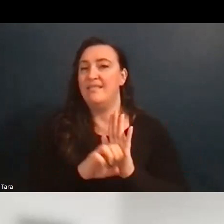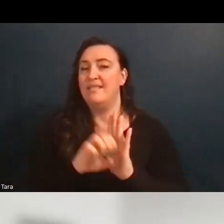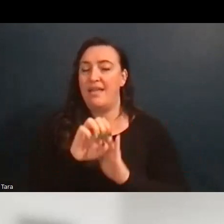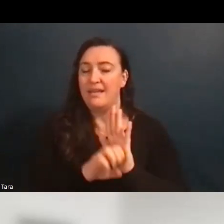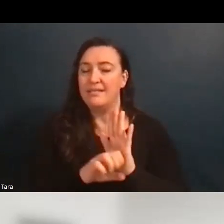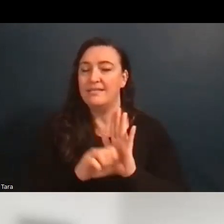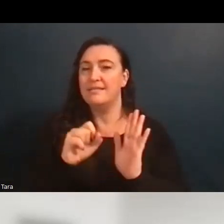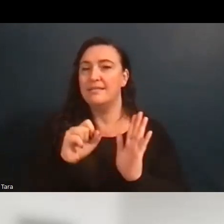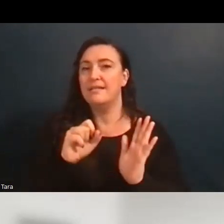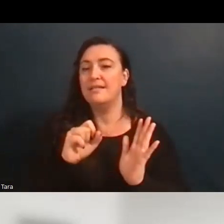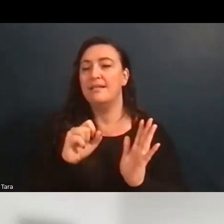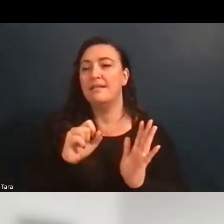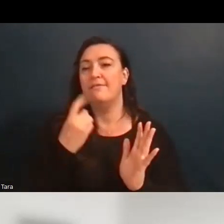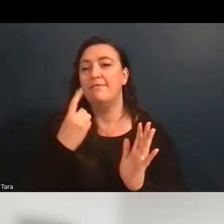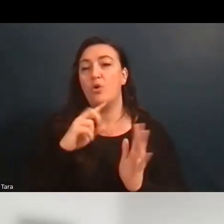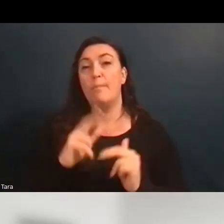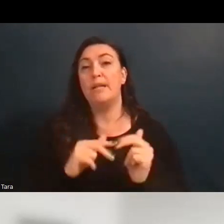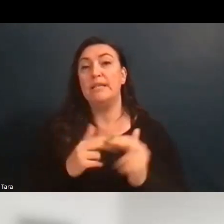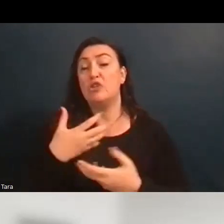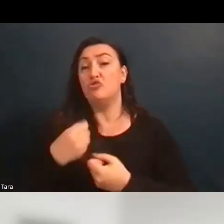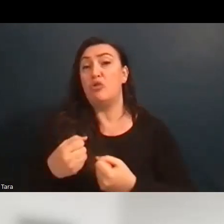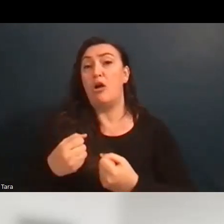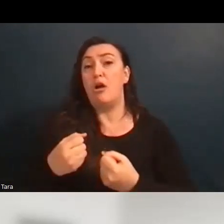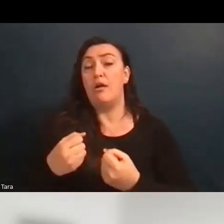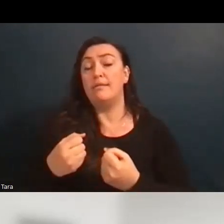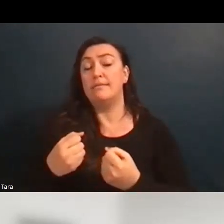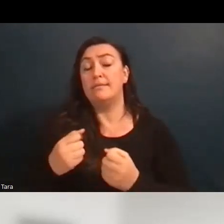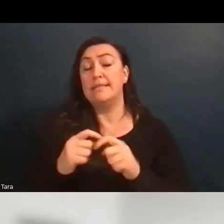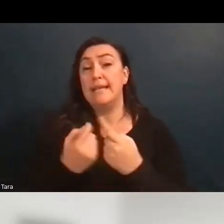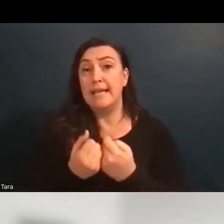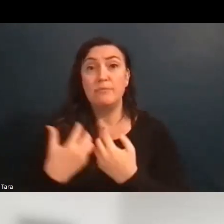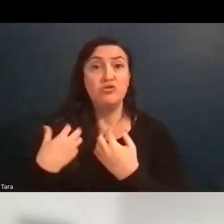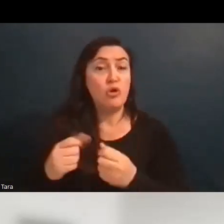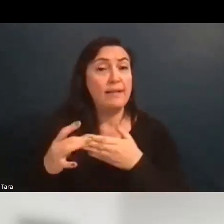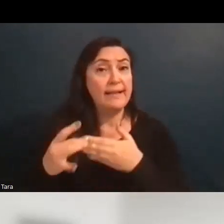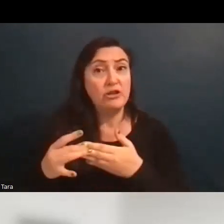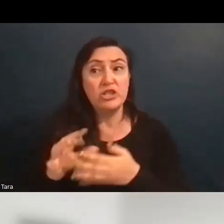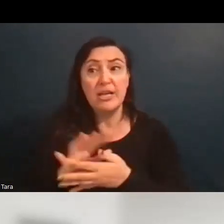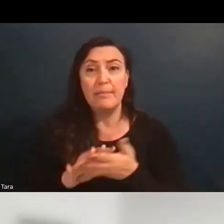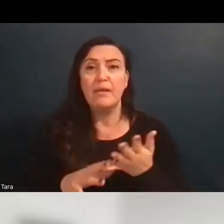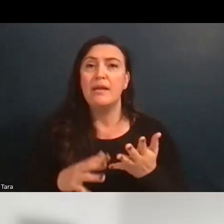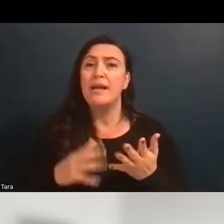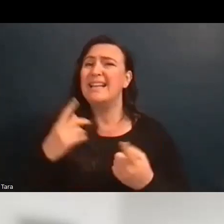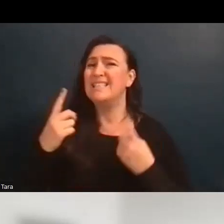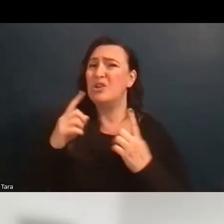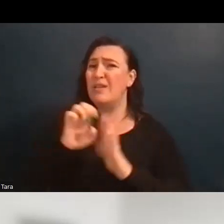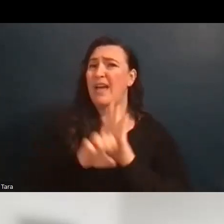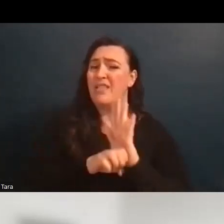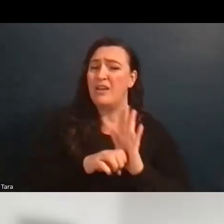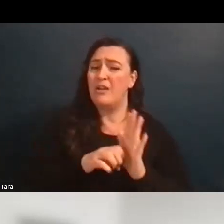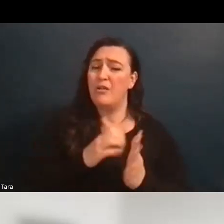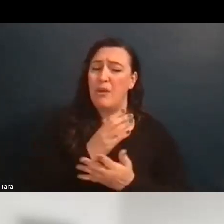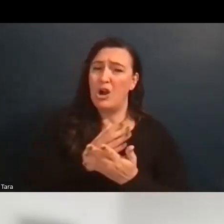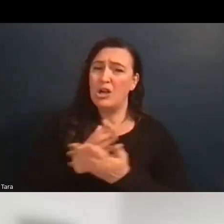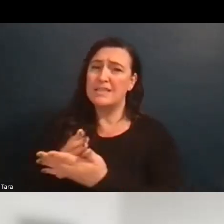a strong team with strong leadership and considering the ethical dimensions of how you're representing and working with